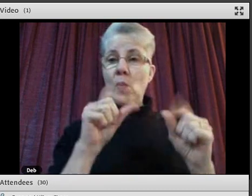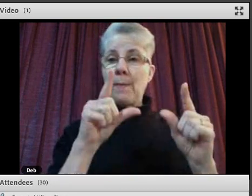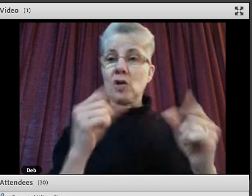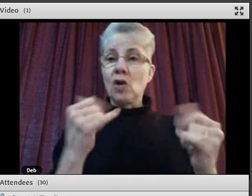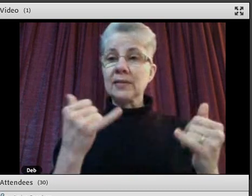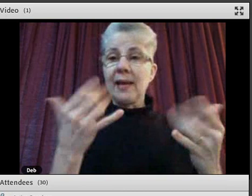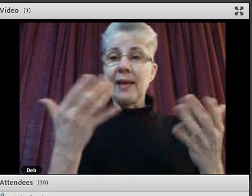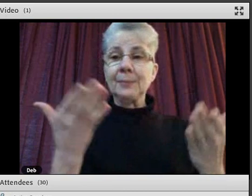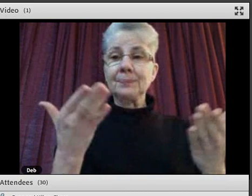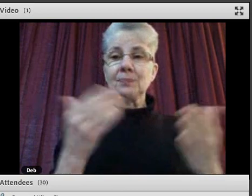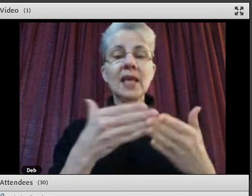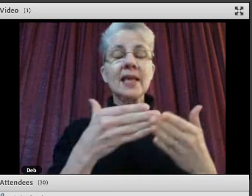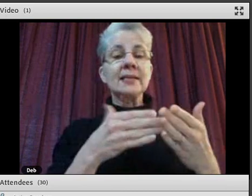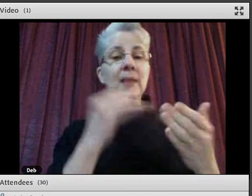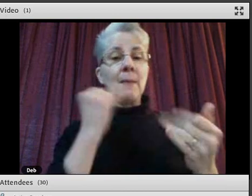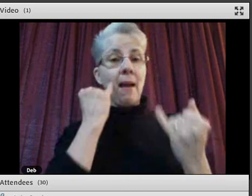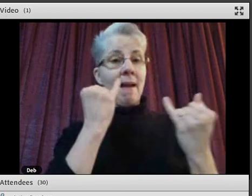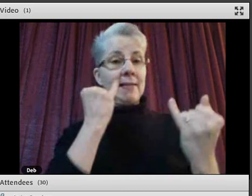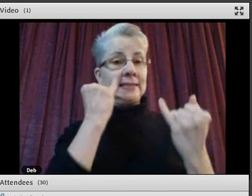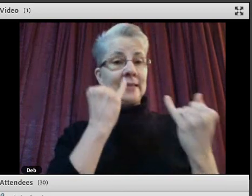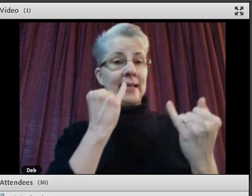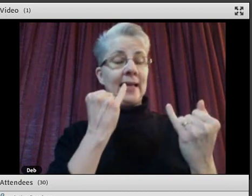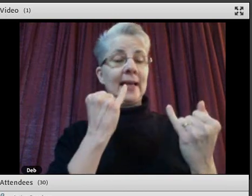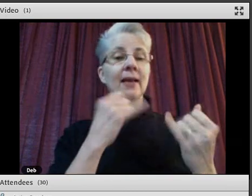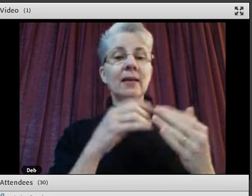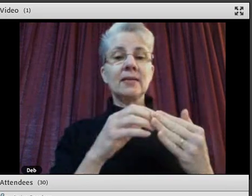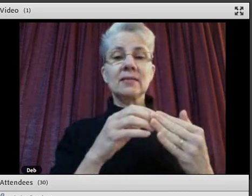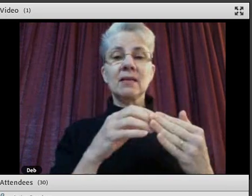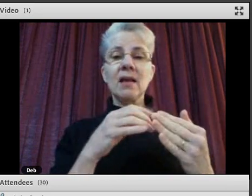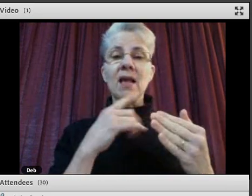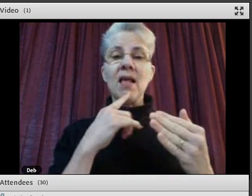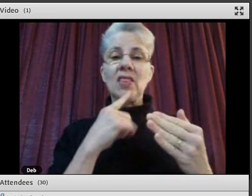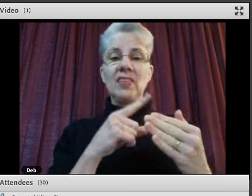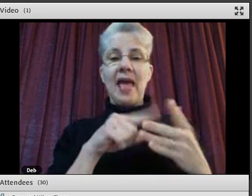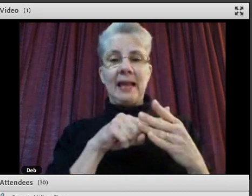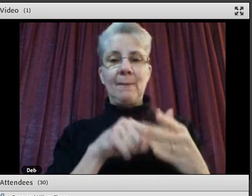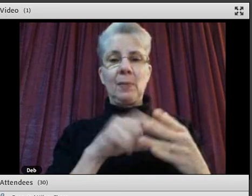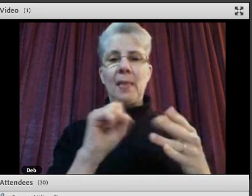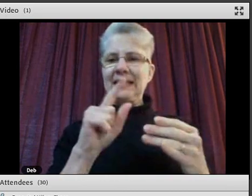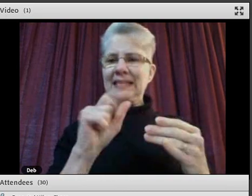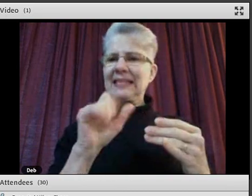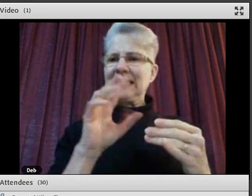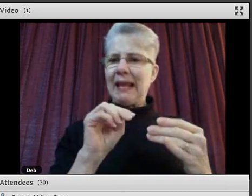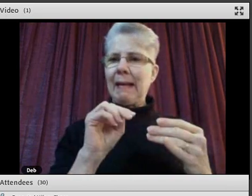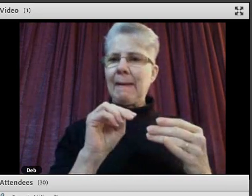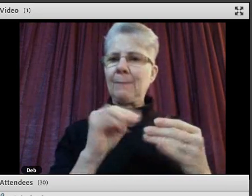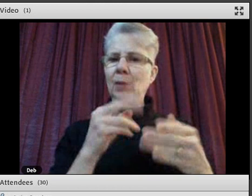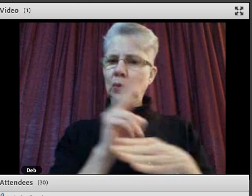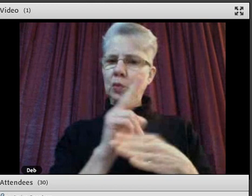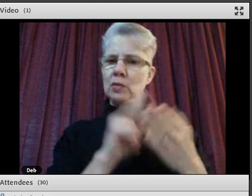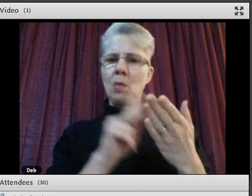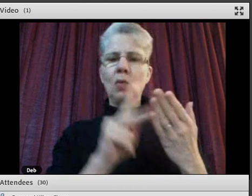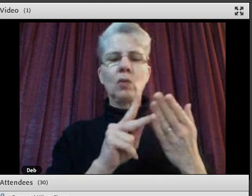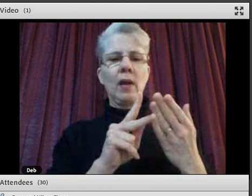are some ideas on planning and implementing S.T.E.A.M. around recycled materials.